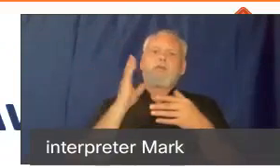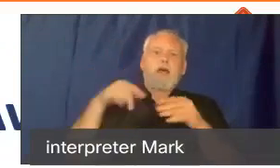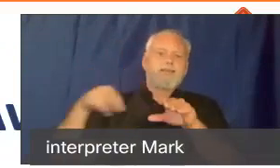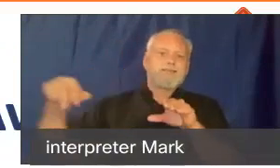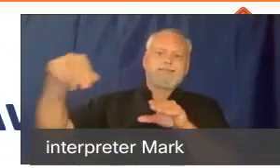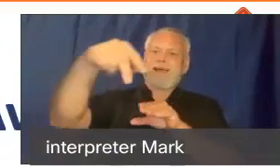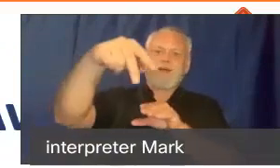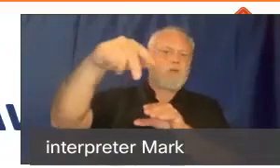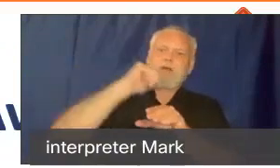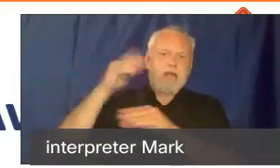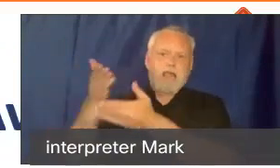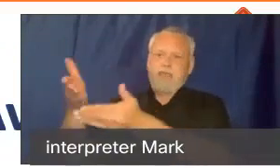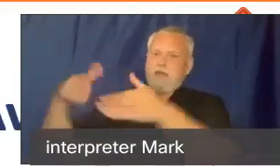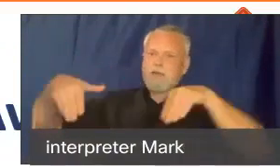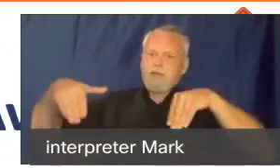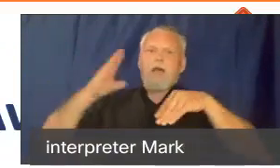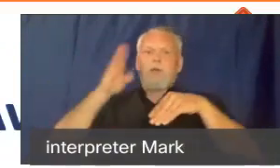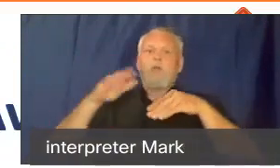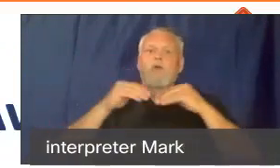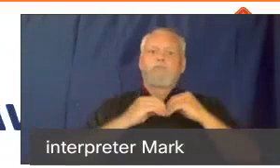Construct on the East side of the street between Madison.